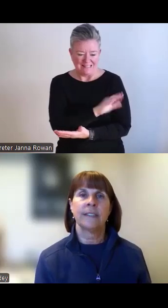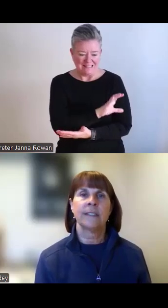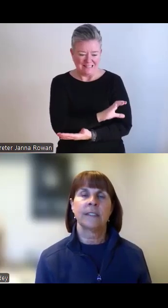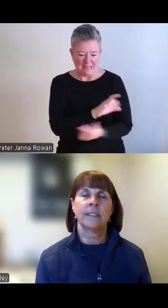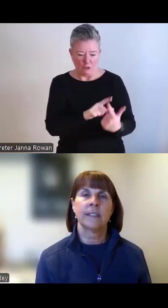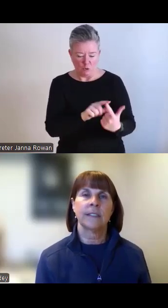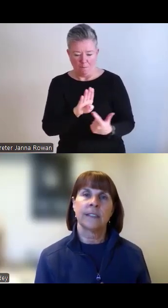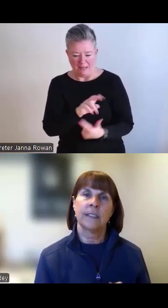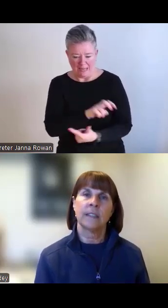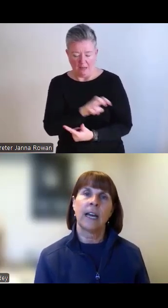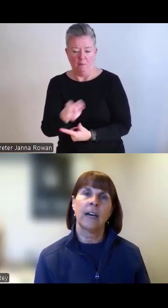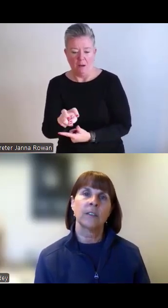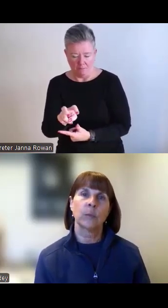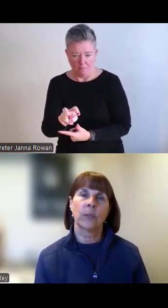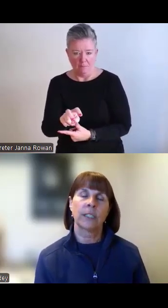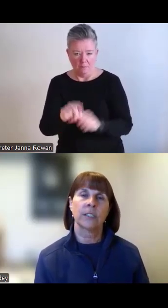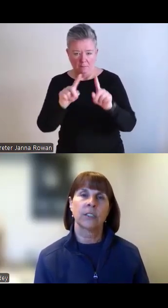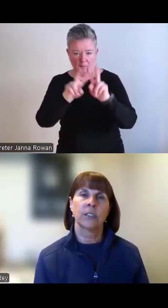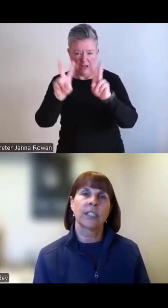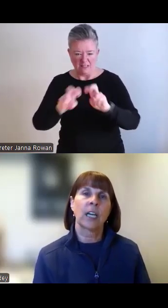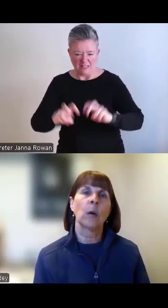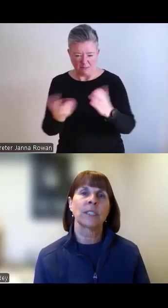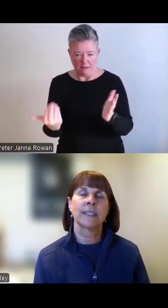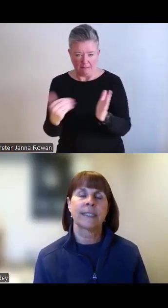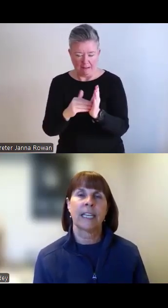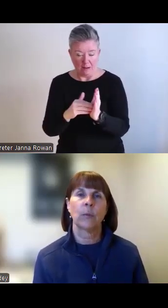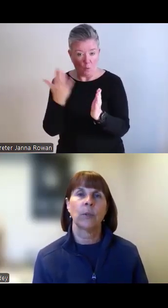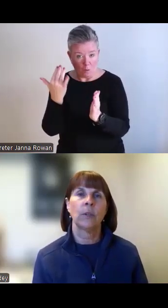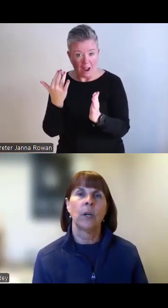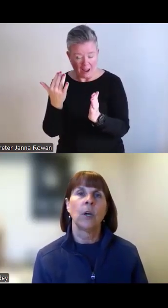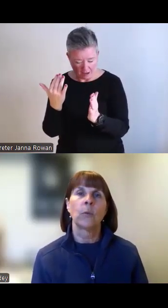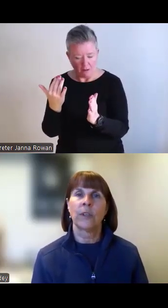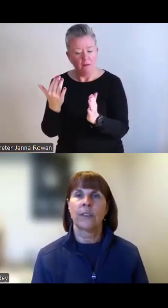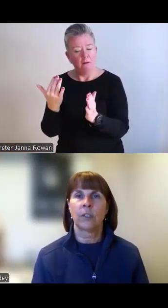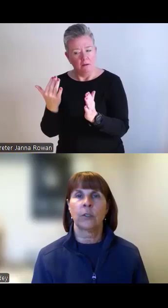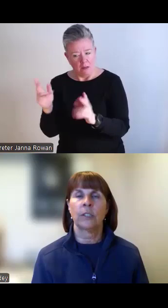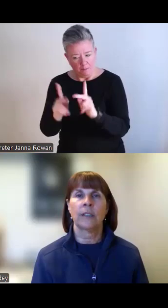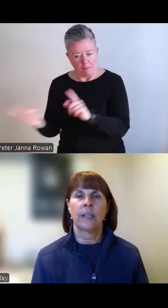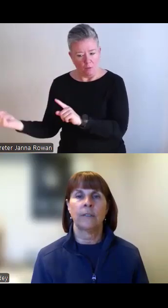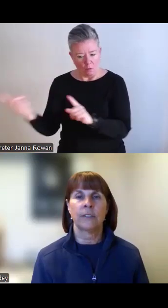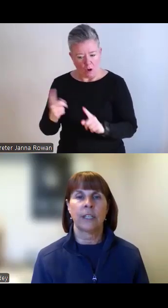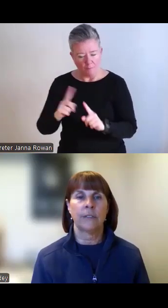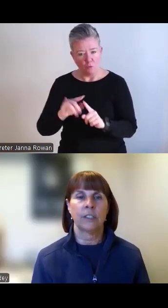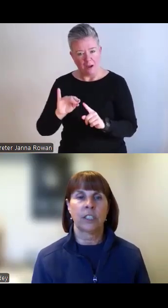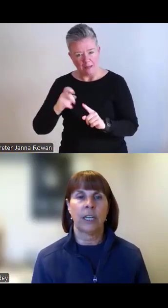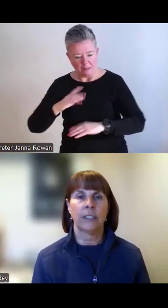of these instances, it allows the practitioner to come to the table with the current levels of the